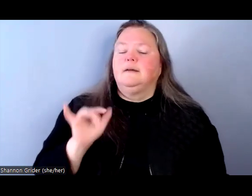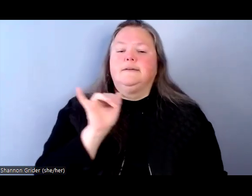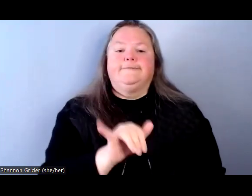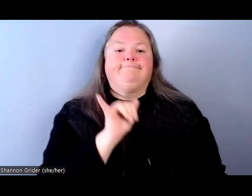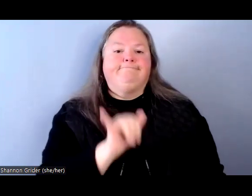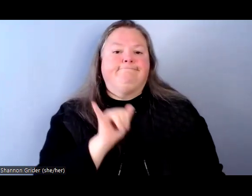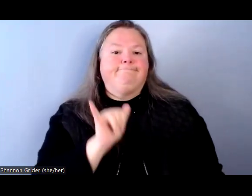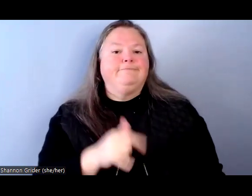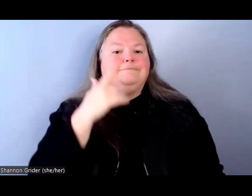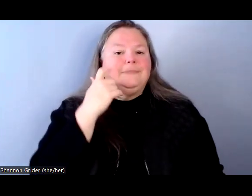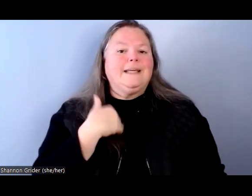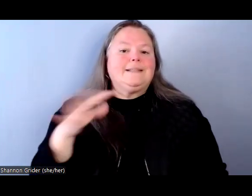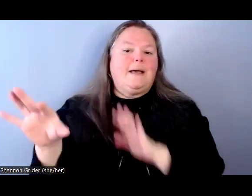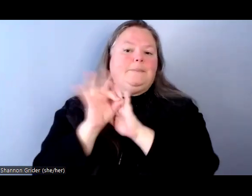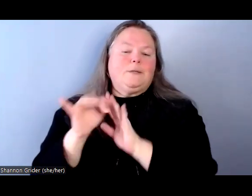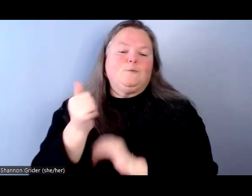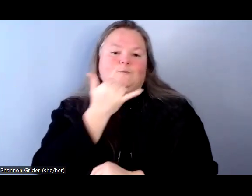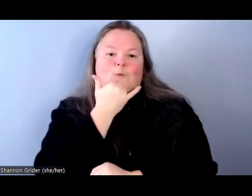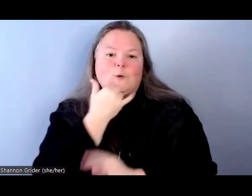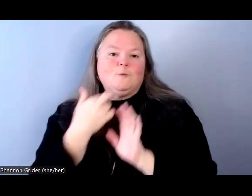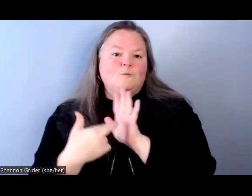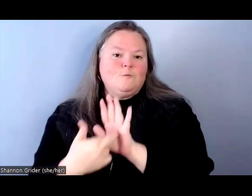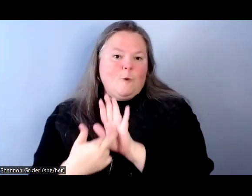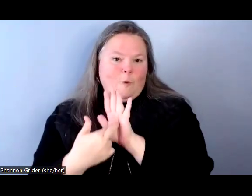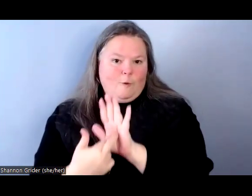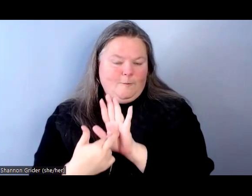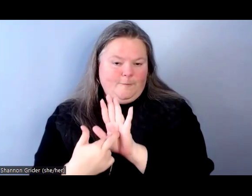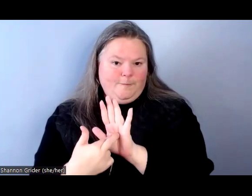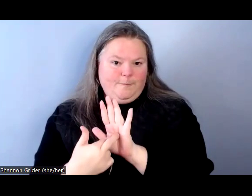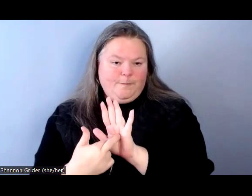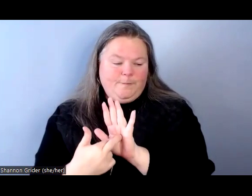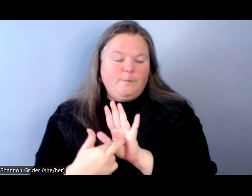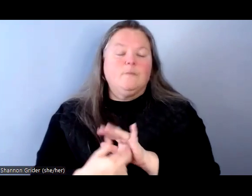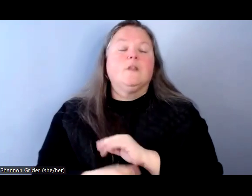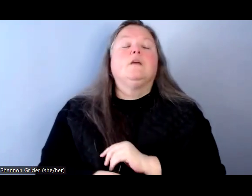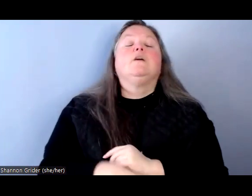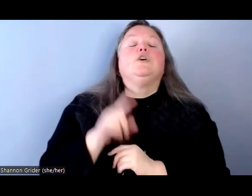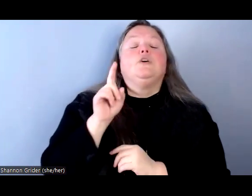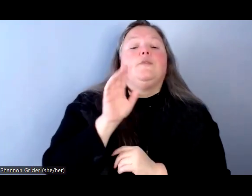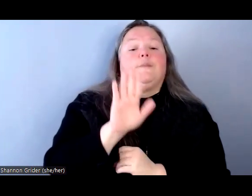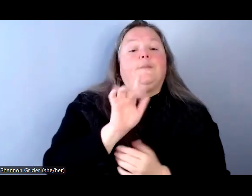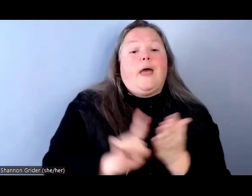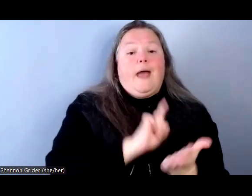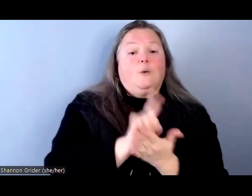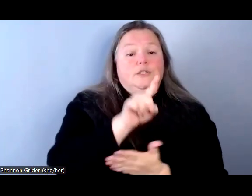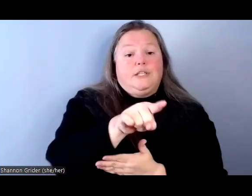This is because they selected the wrong role when entering